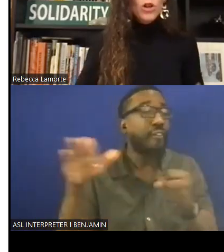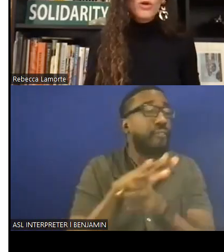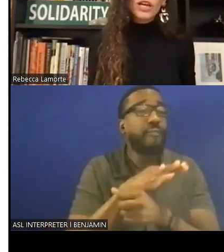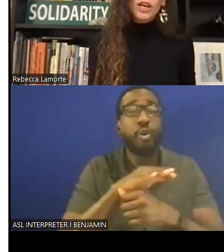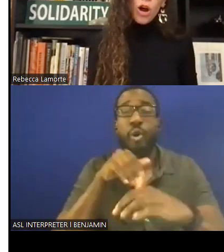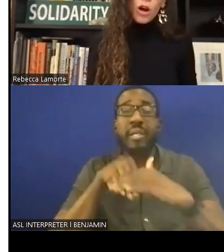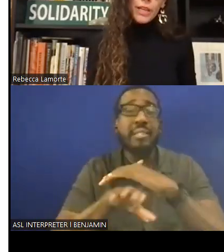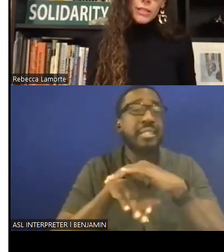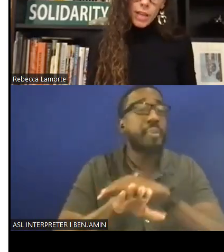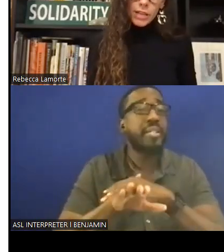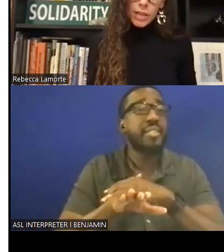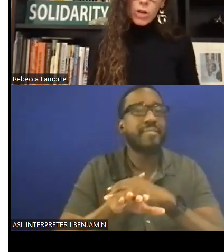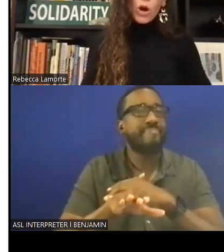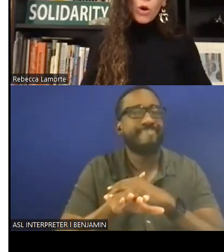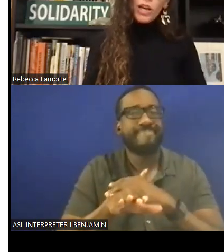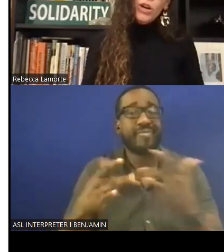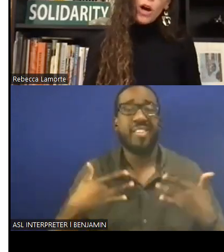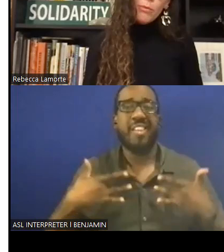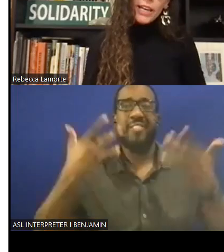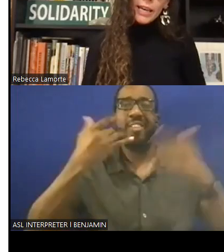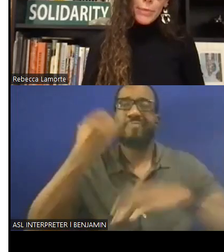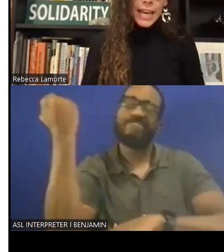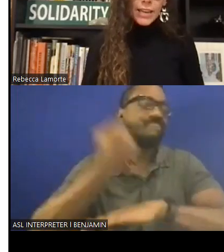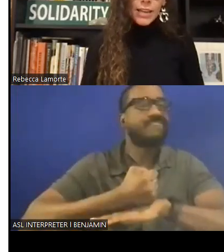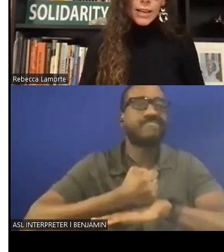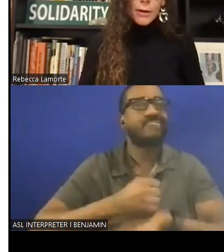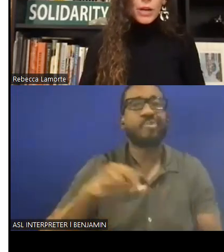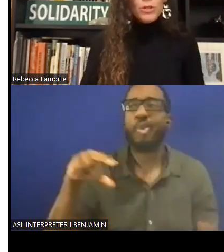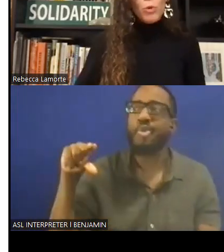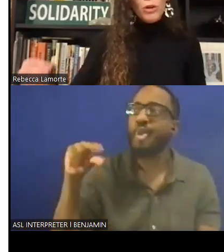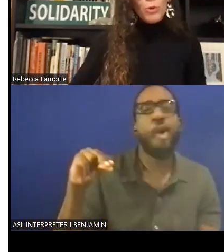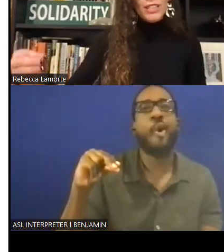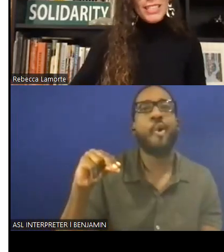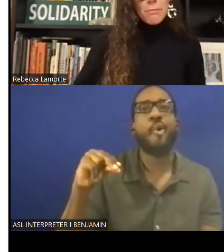knowing it could harm me as the candidate, knowing it could harm my campaign. But it was more important to me